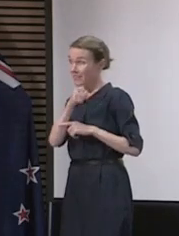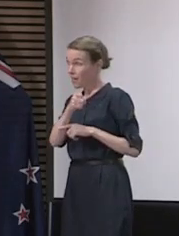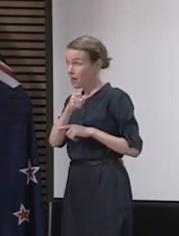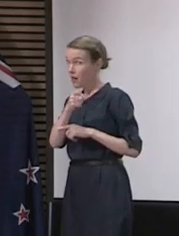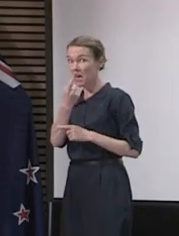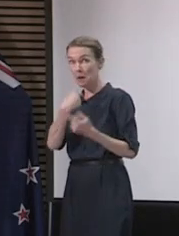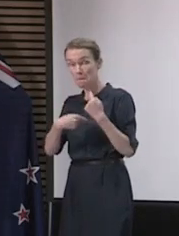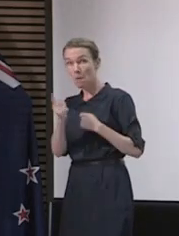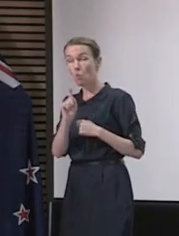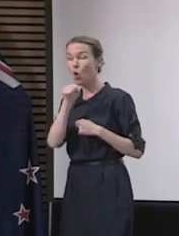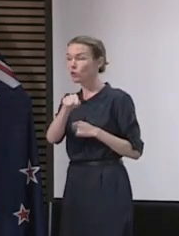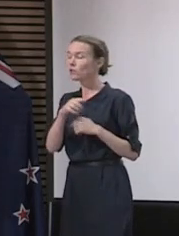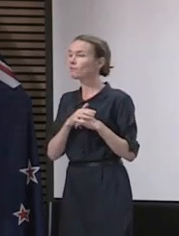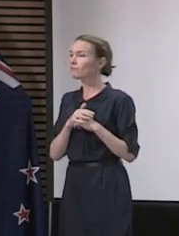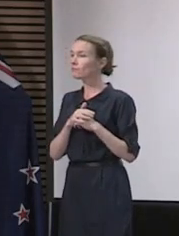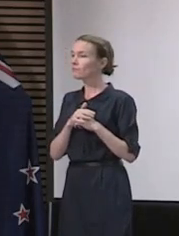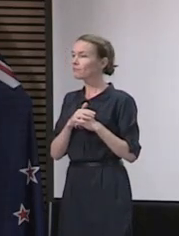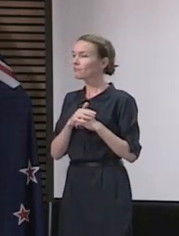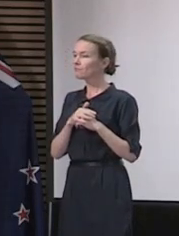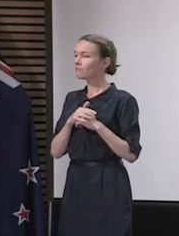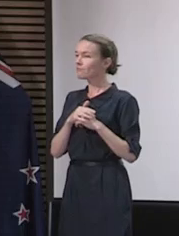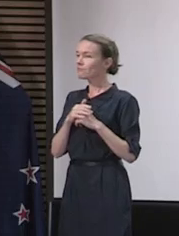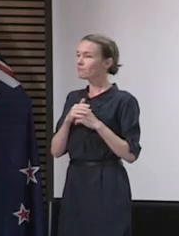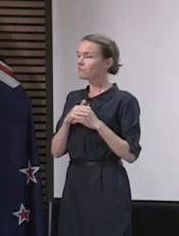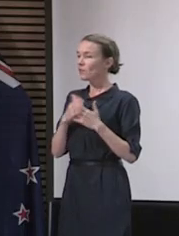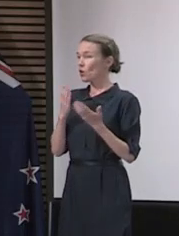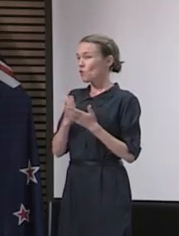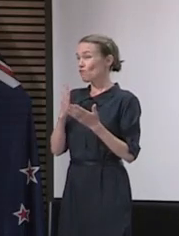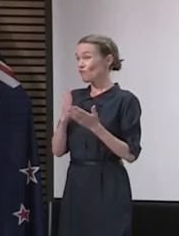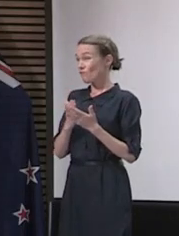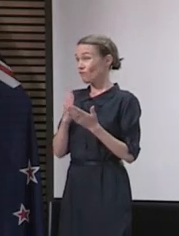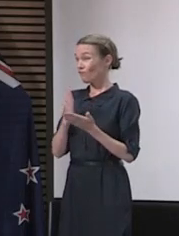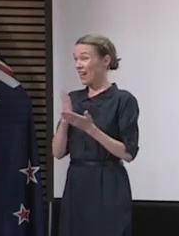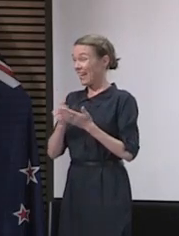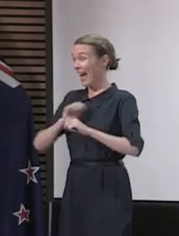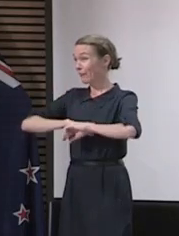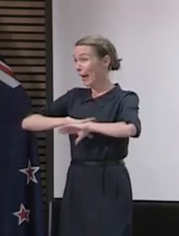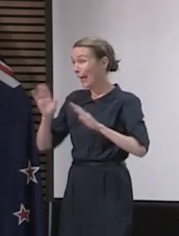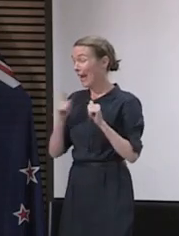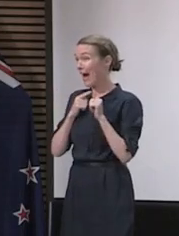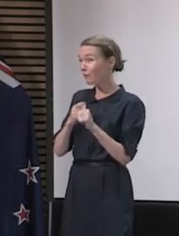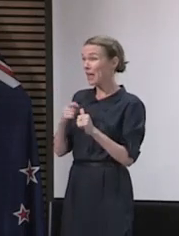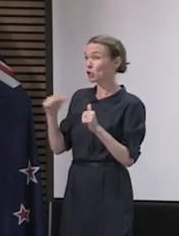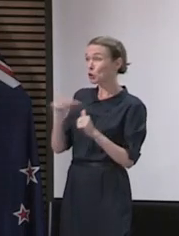their Chief Medical Officer has said, you can find very